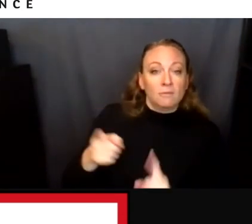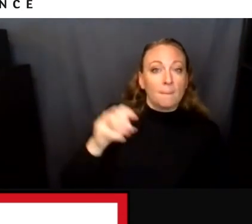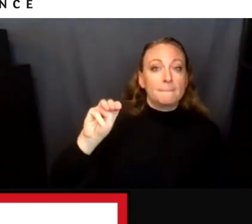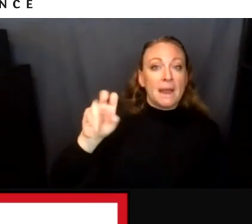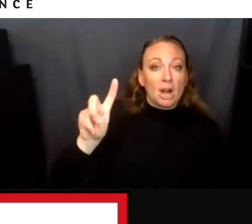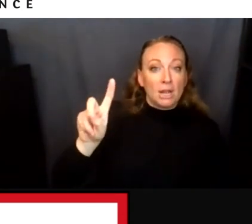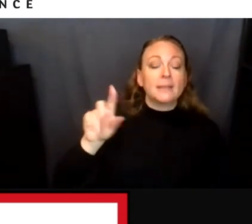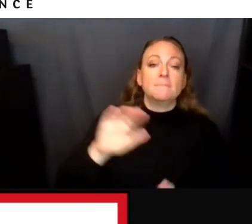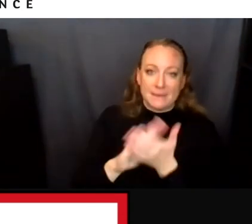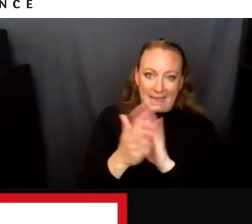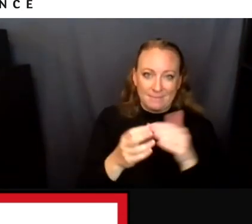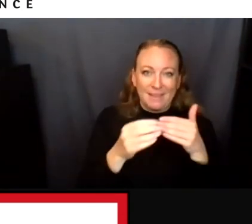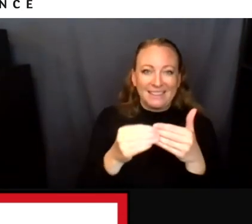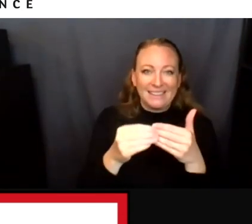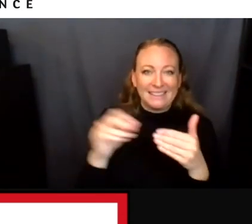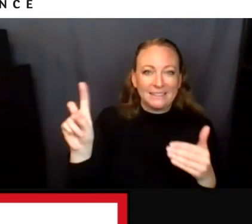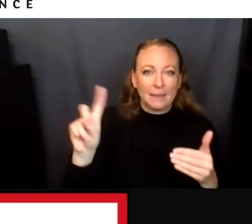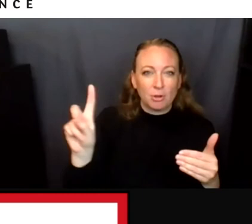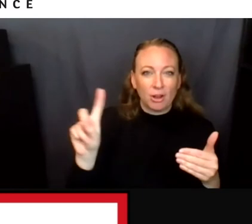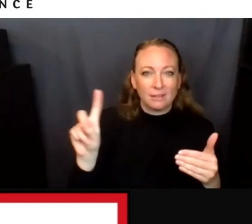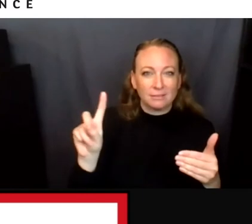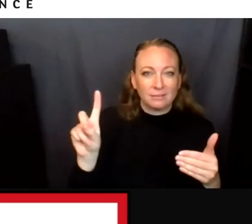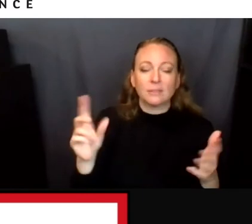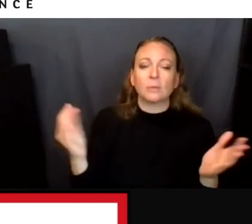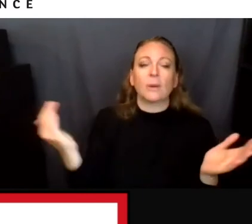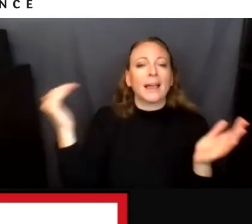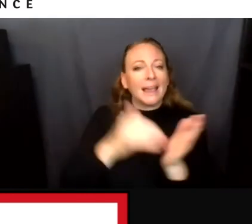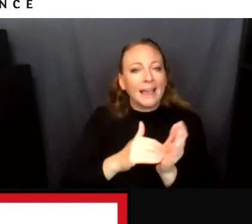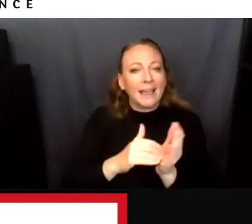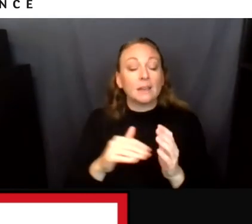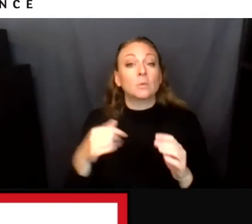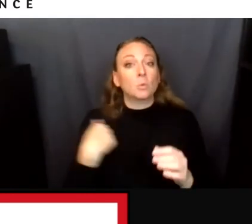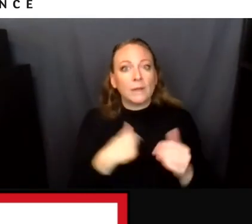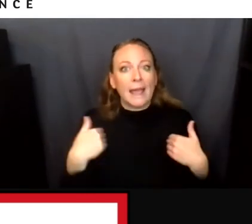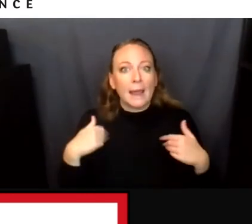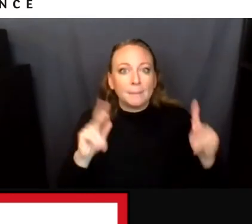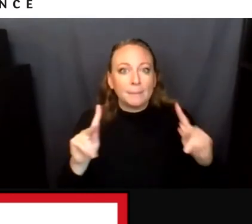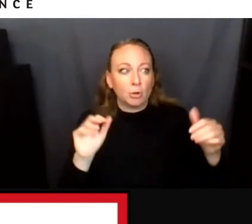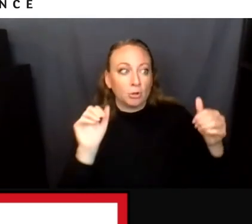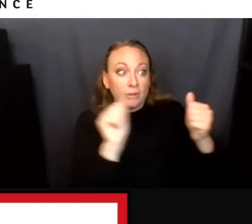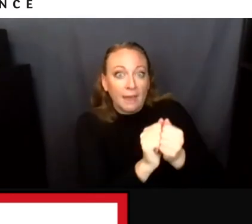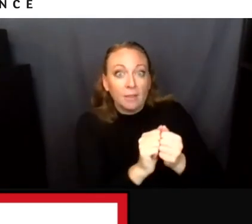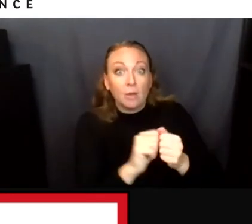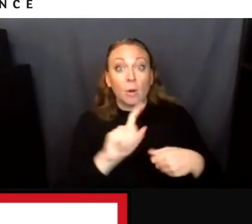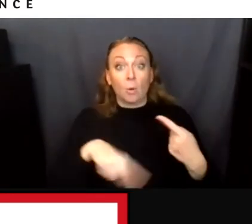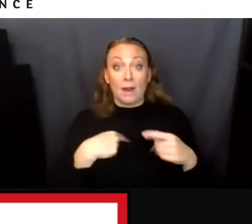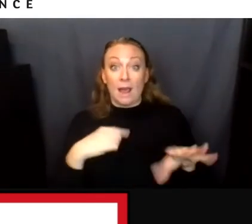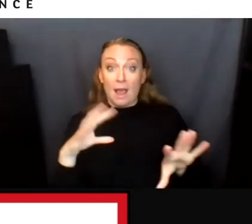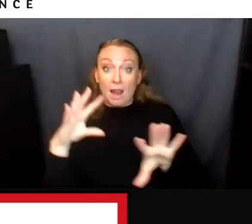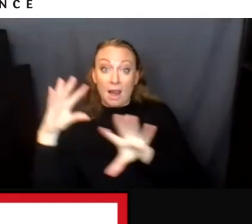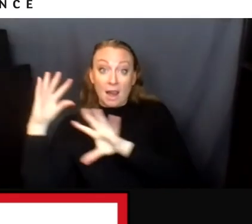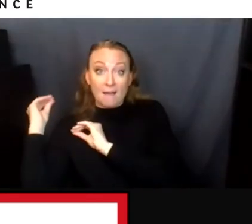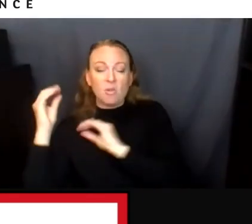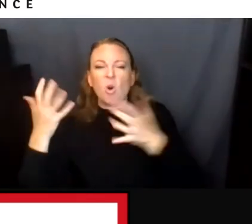And so again, we had people together, but when I left, we already had over 200 people supporting it.